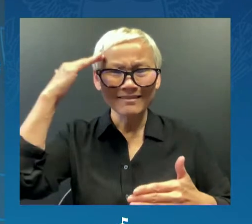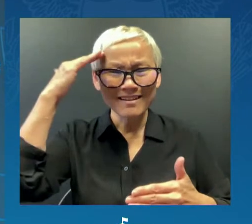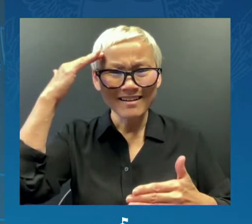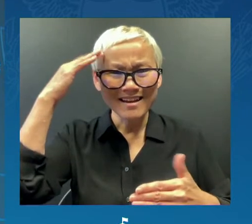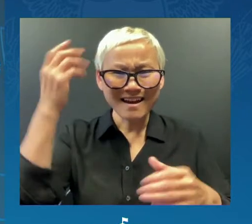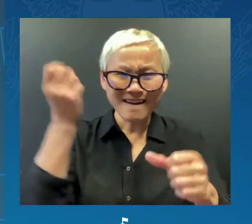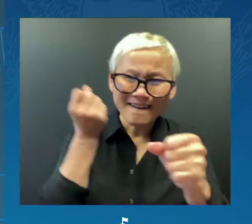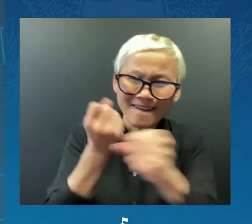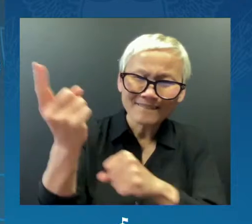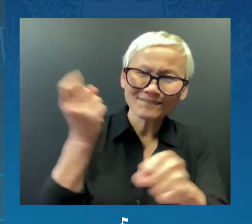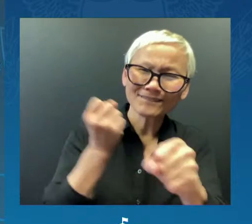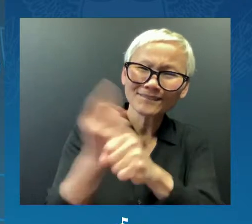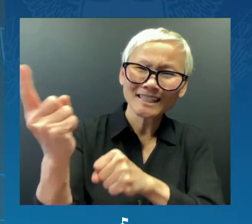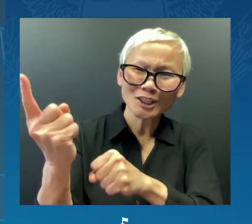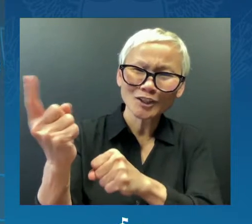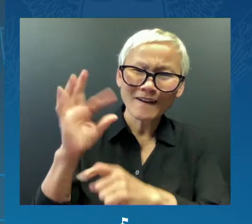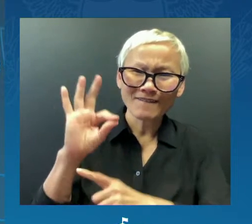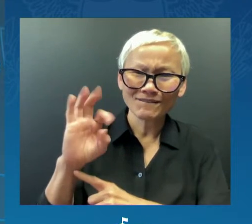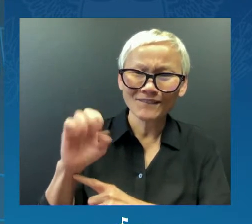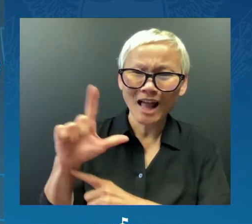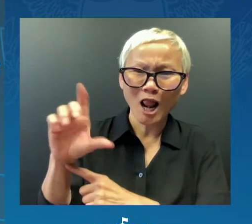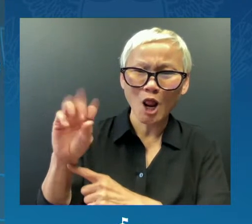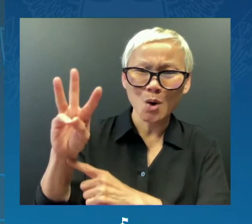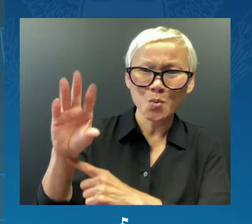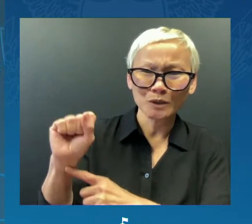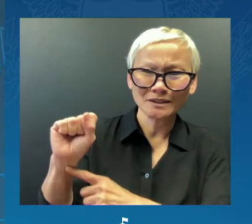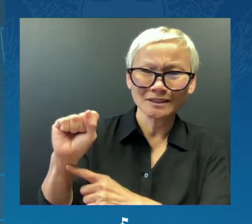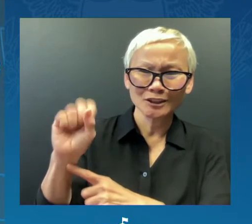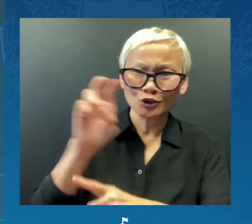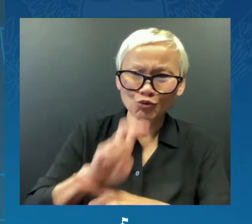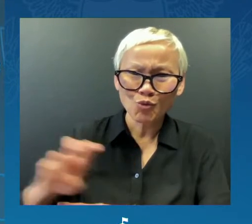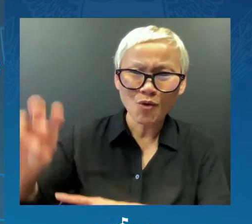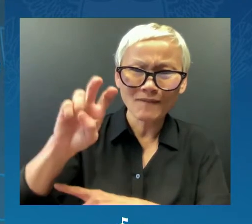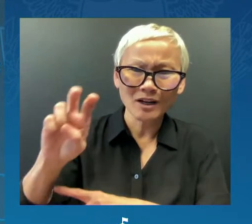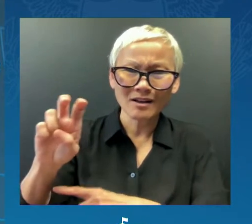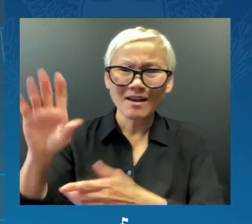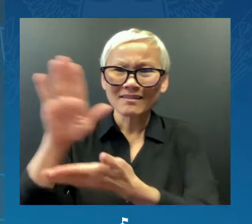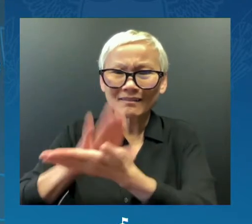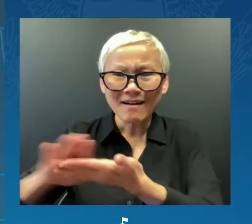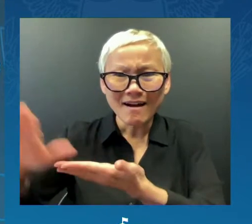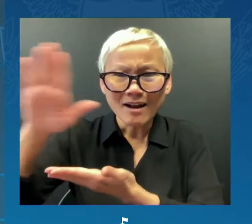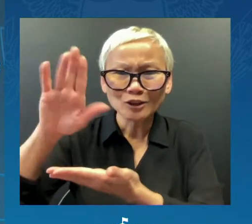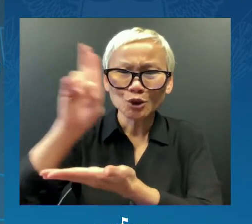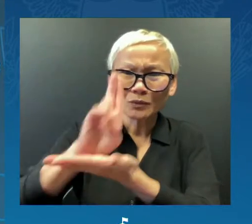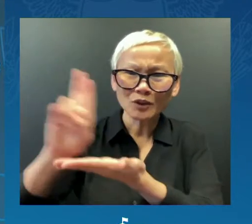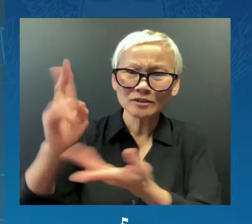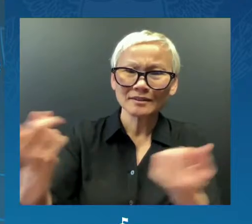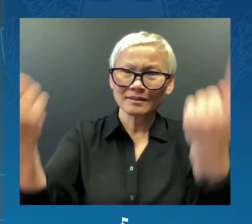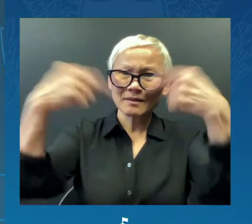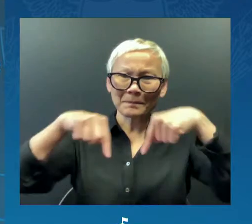in the United States for six weeks to study. They study business, civic engagement,